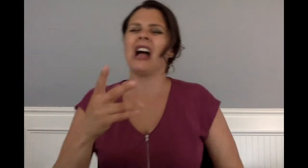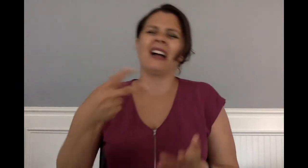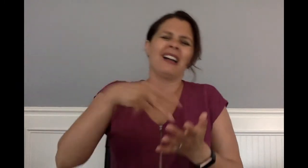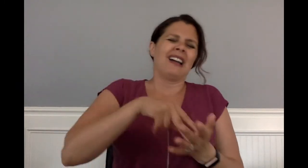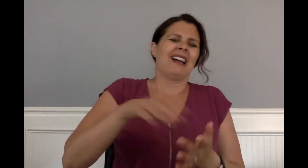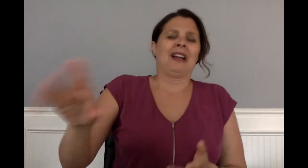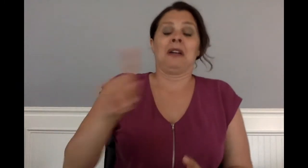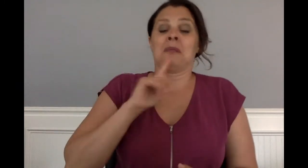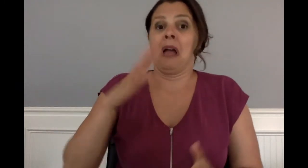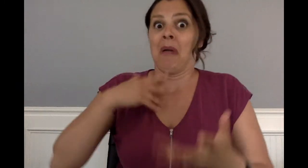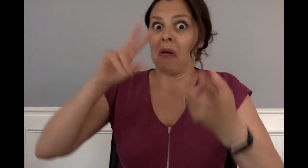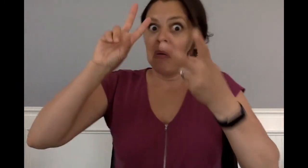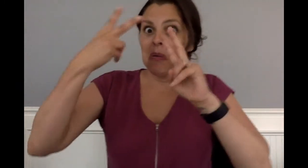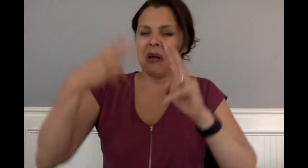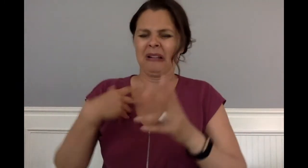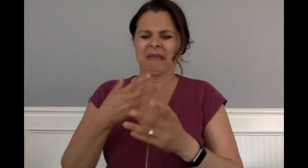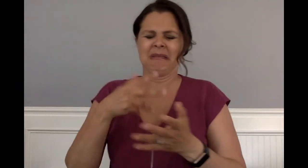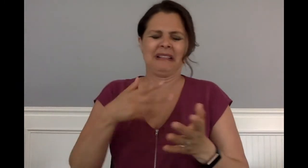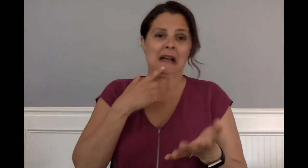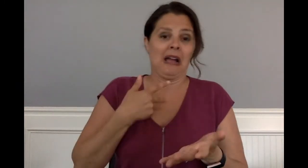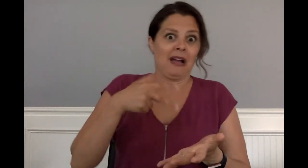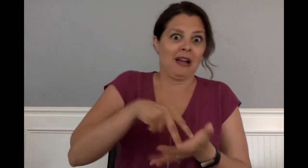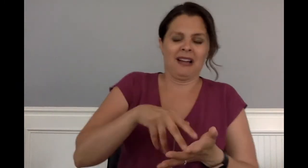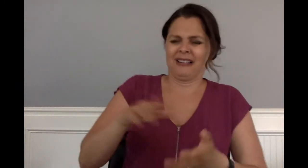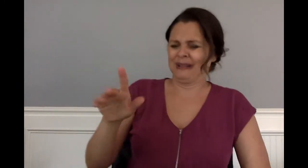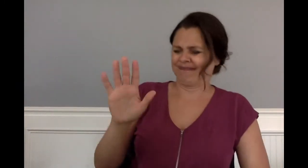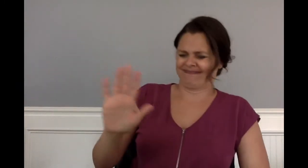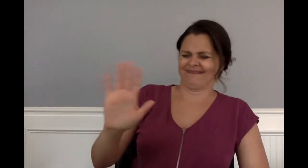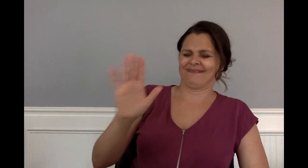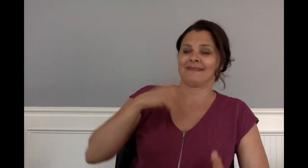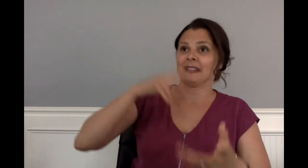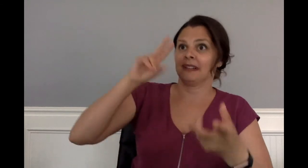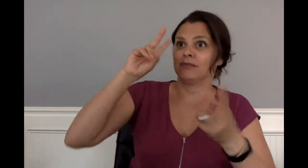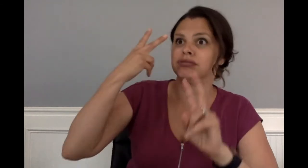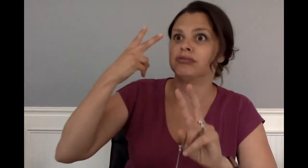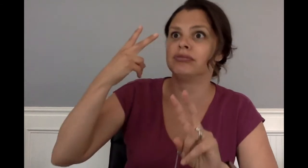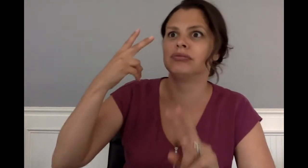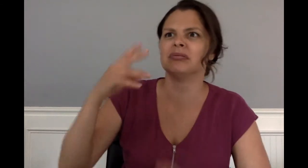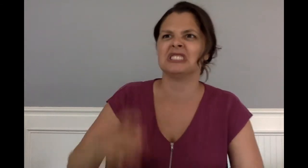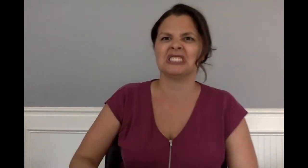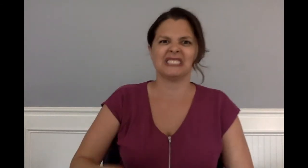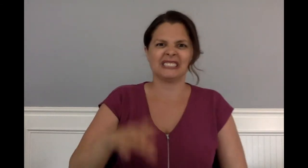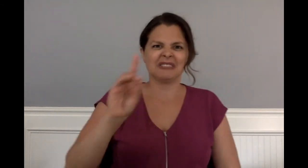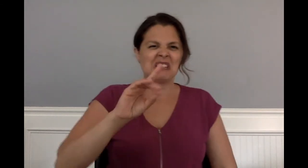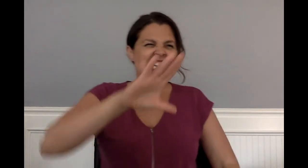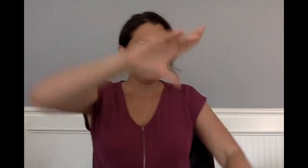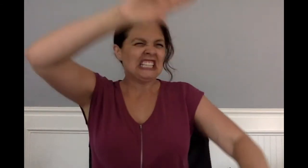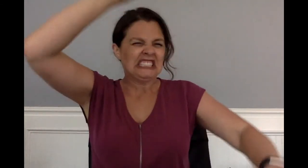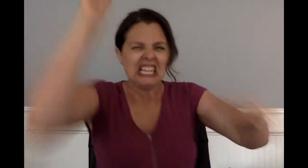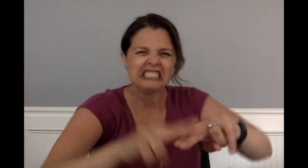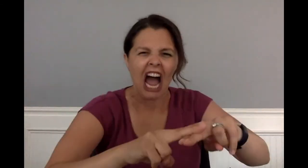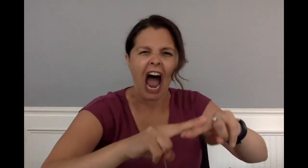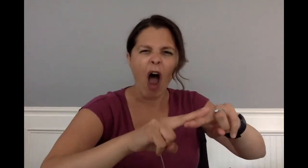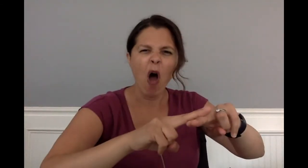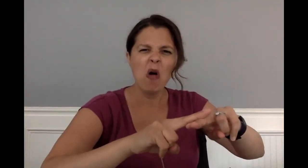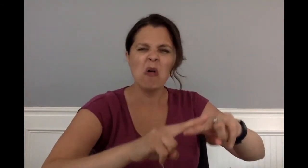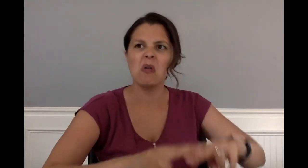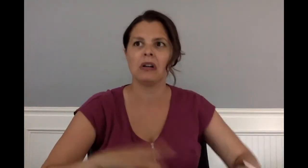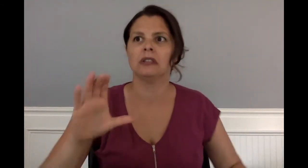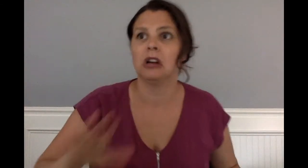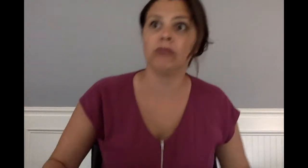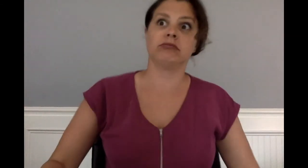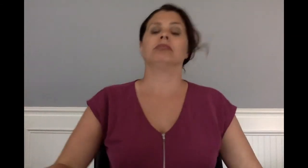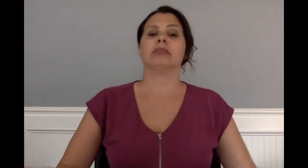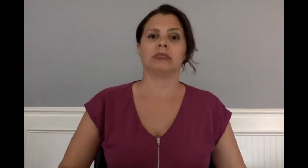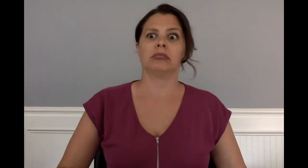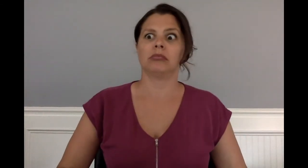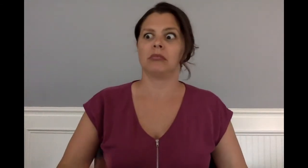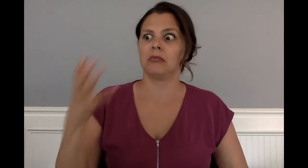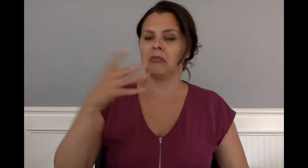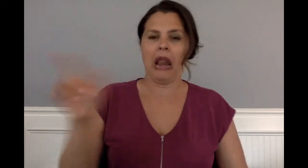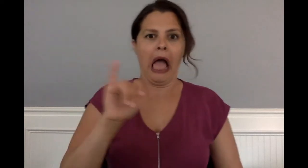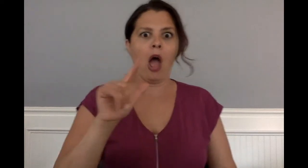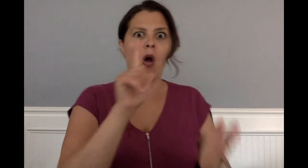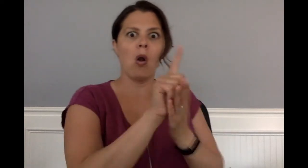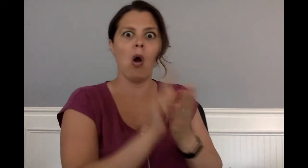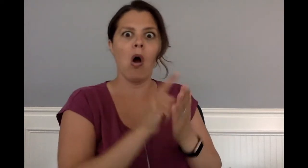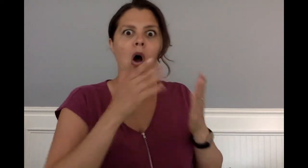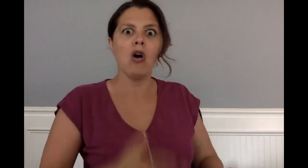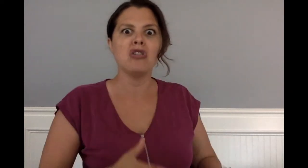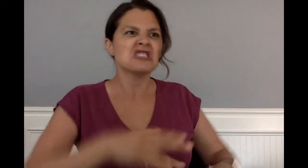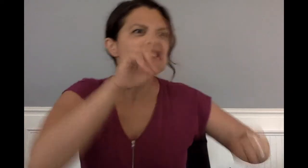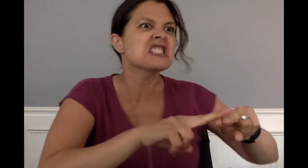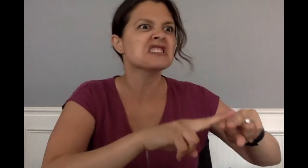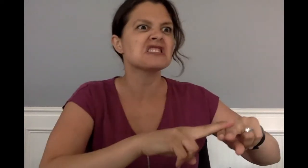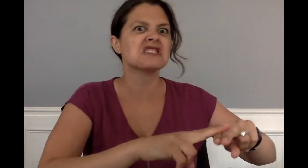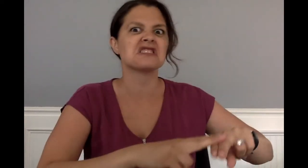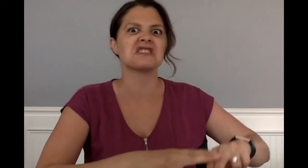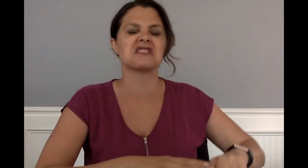Charlie stood up. “I think there’s been a mistake—” “SIT DOWN!” Desdemona was suddenly very lawyer-like.